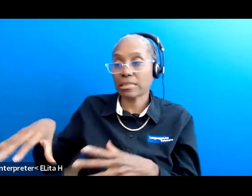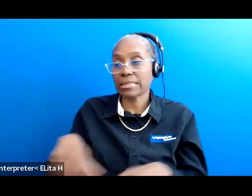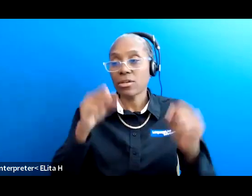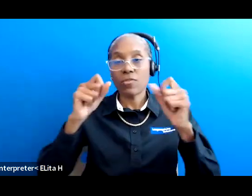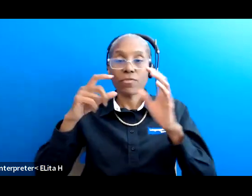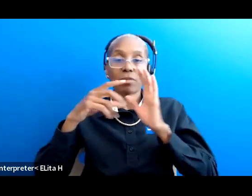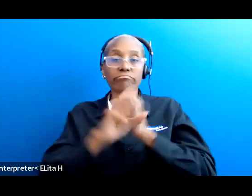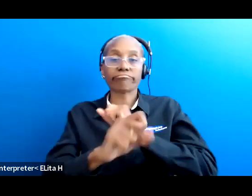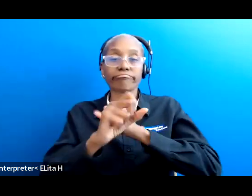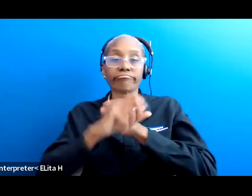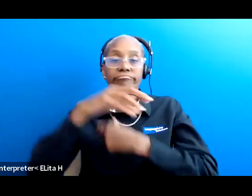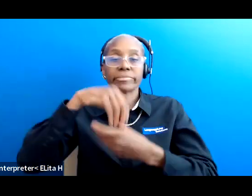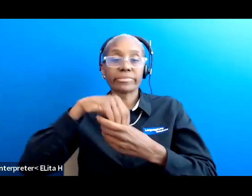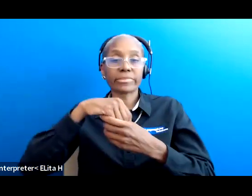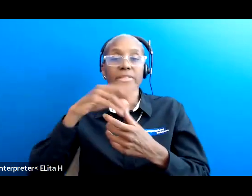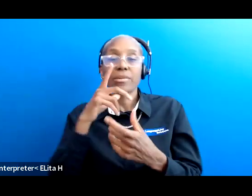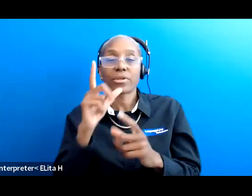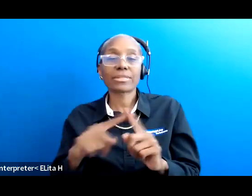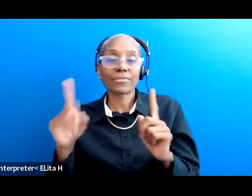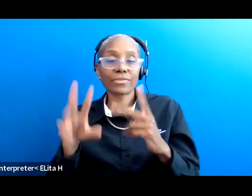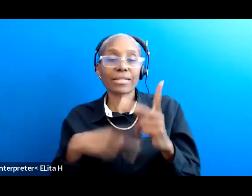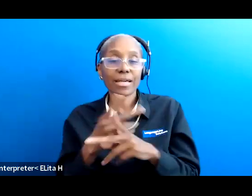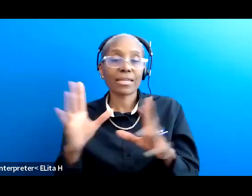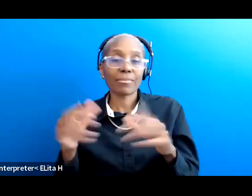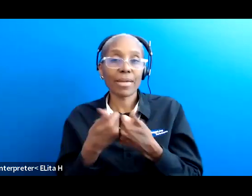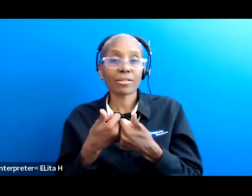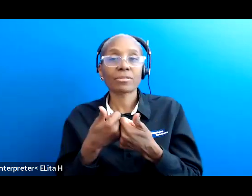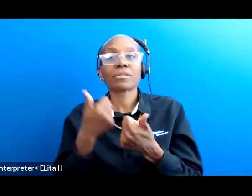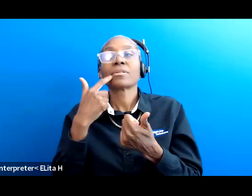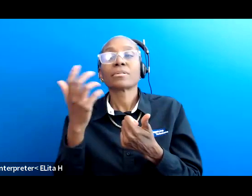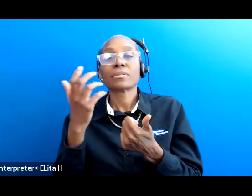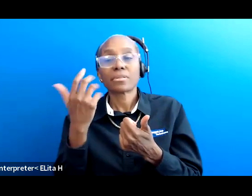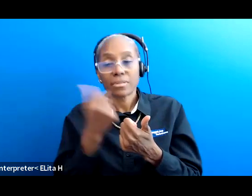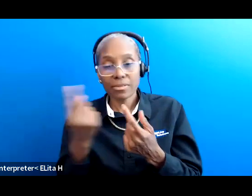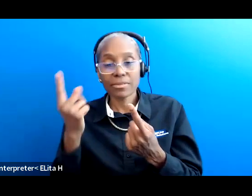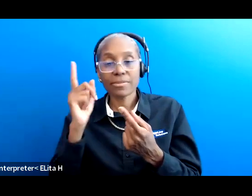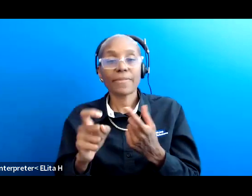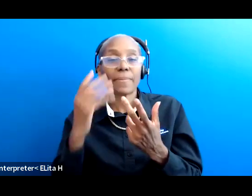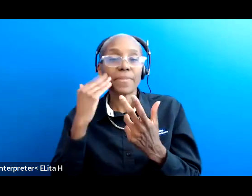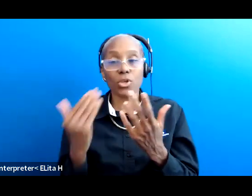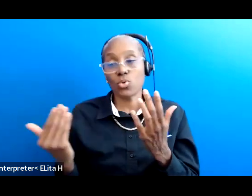So it's a difficult challenge and I know everybody wants the latest and greatest equipment.